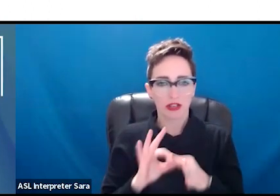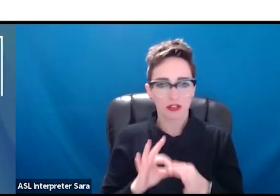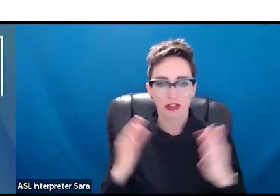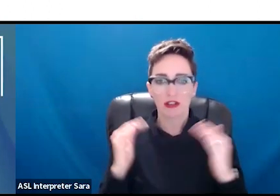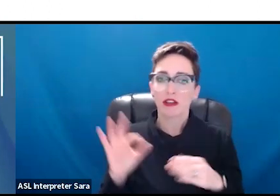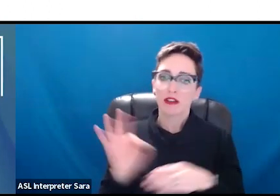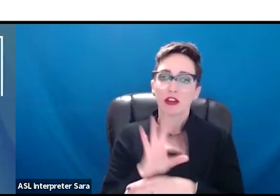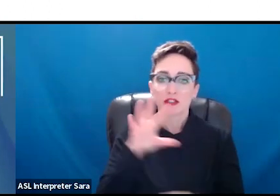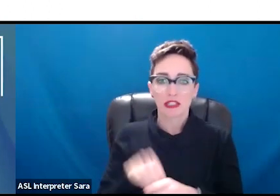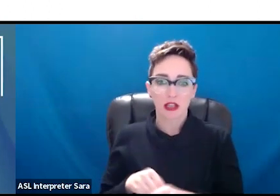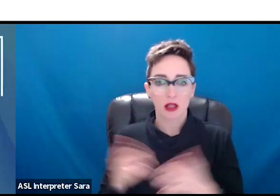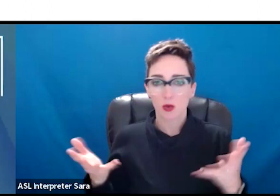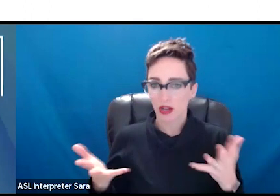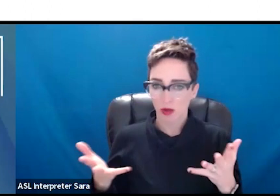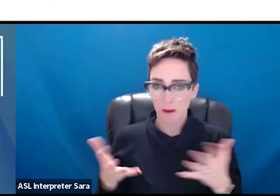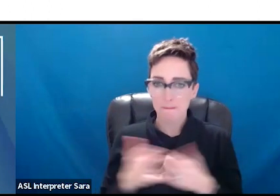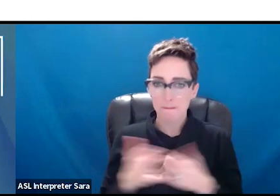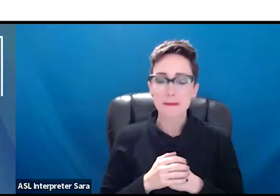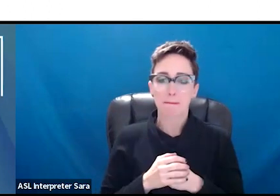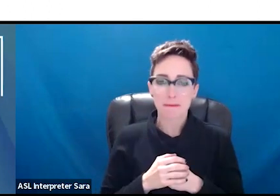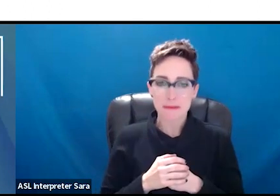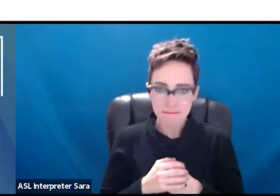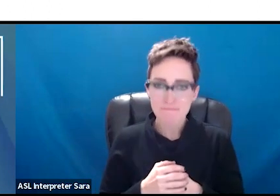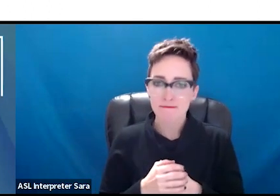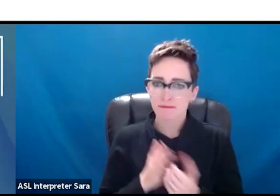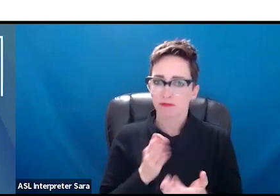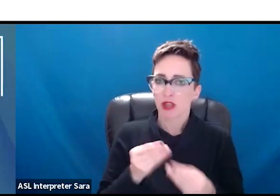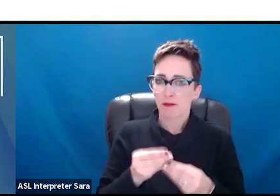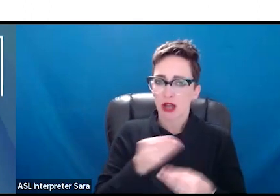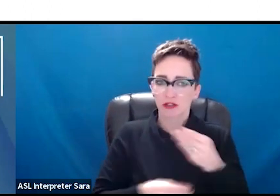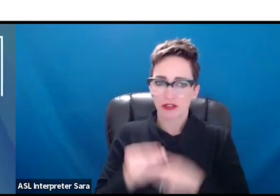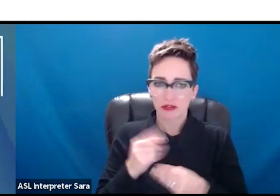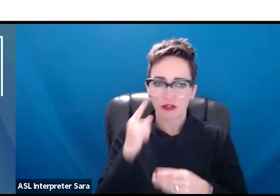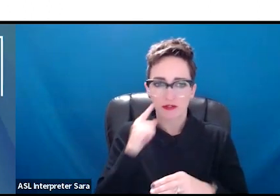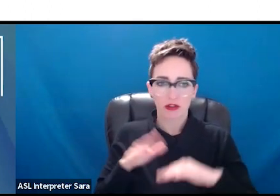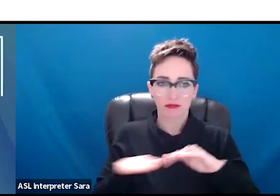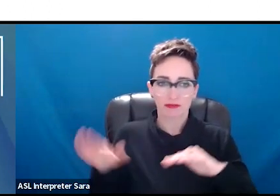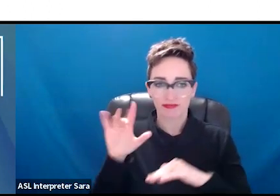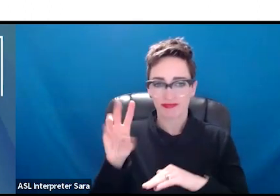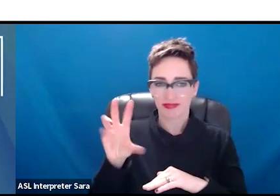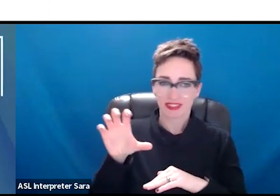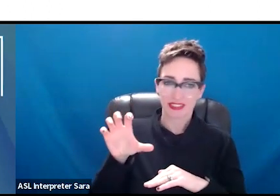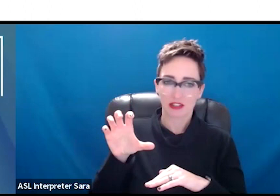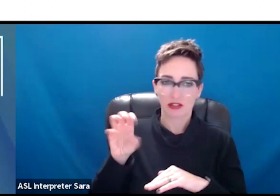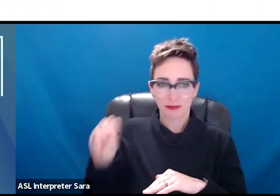Functions in these roles included strategic planning for all community behavioral health programs, the development and oversight